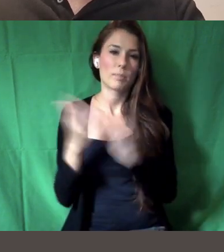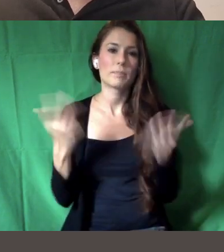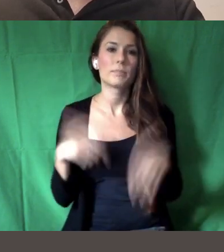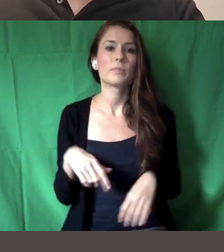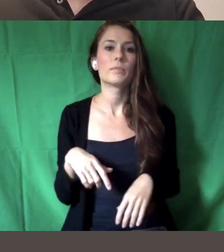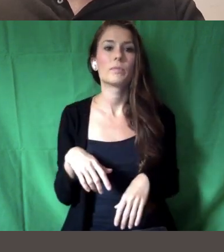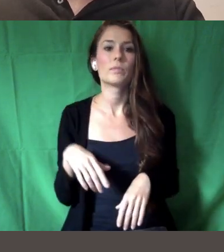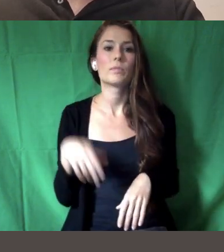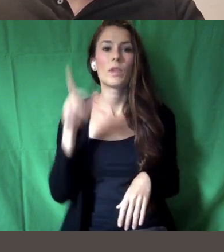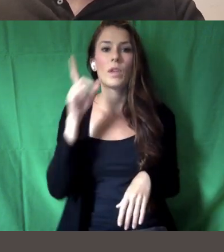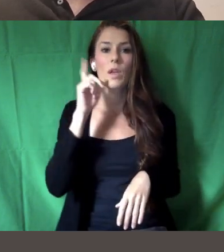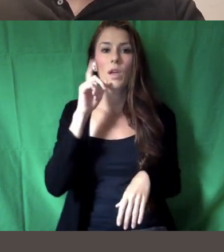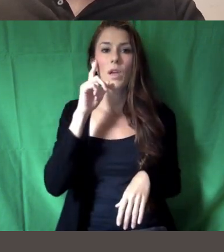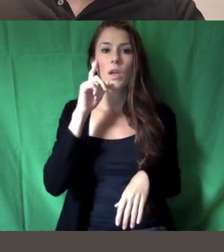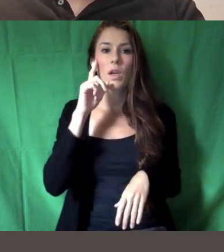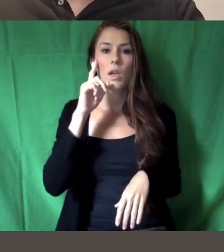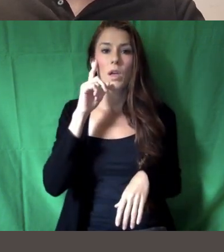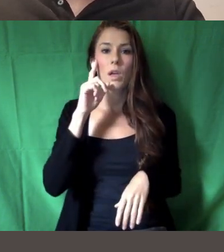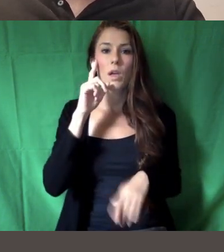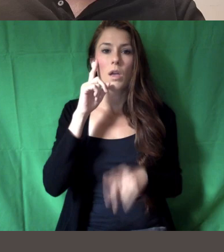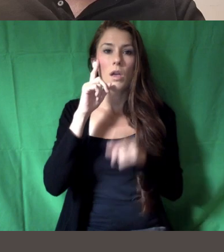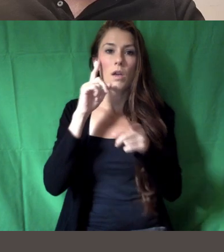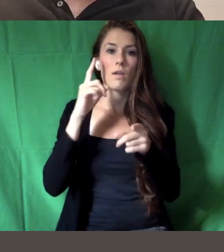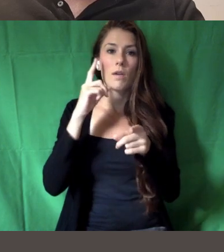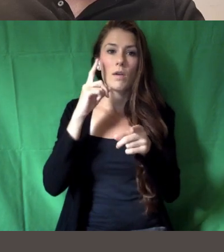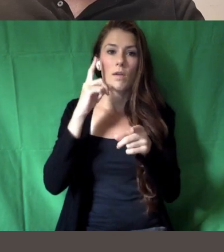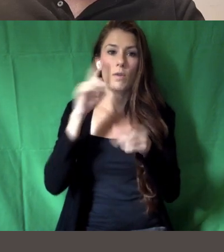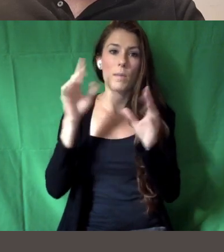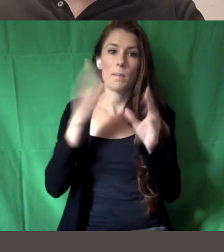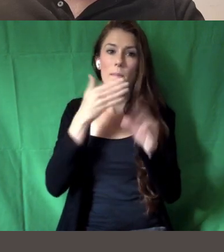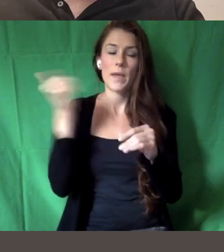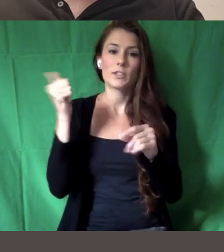In order to evaluate performance, we need to run benchmarks, and for benchmarks we need